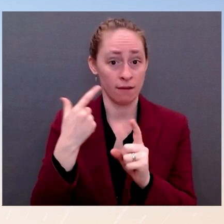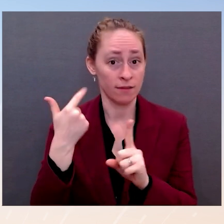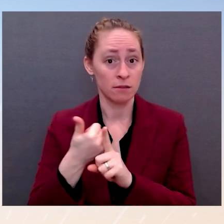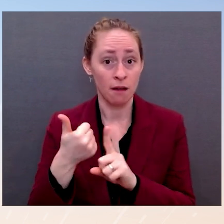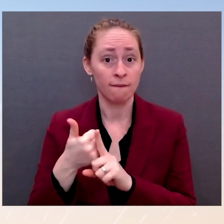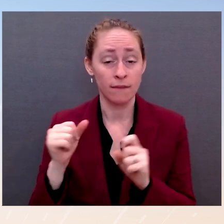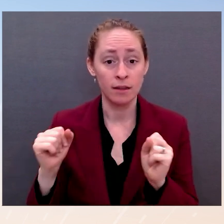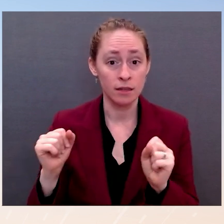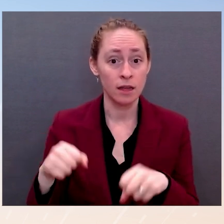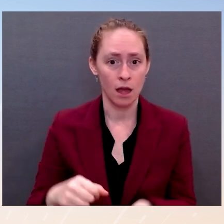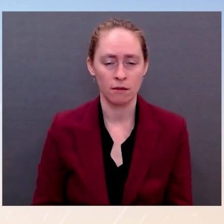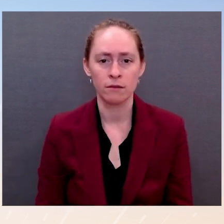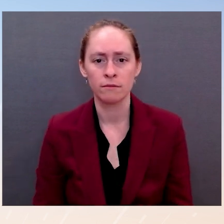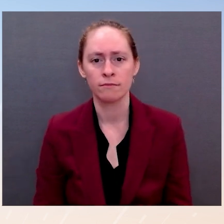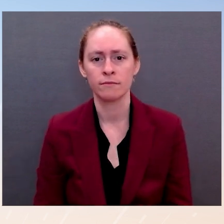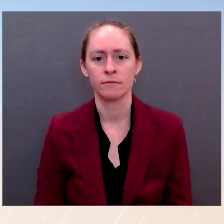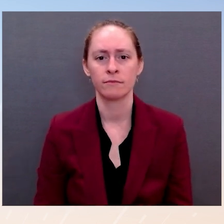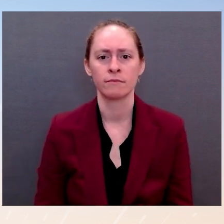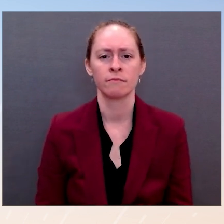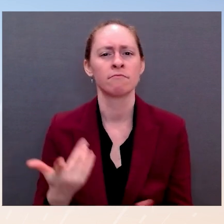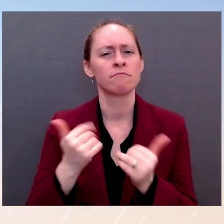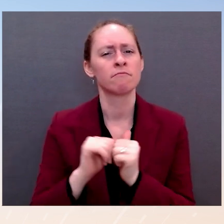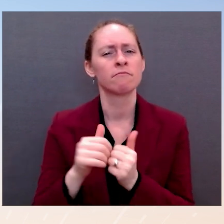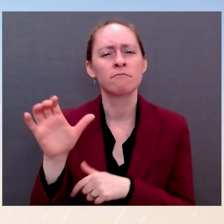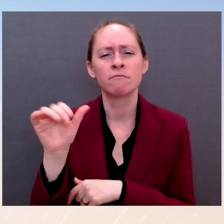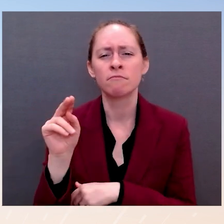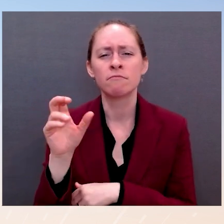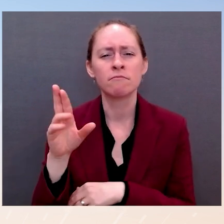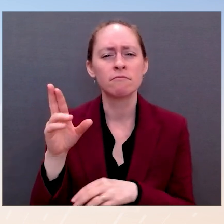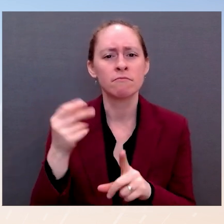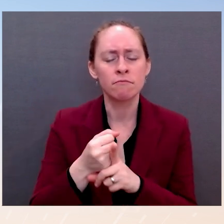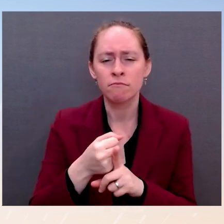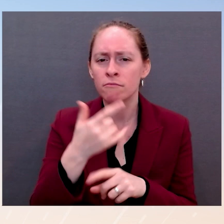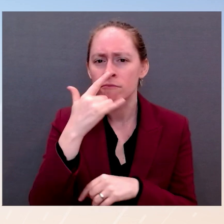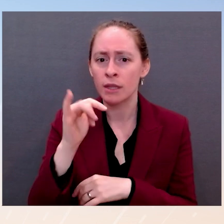and knowing that the main symptom for endometrial cancer